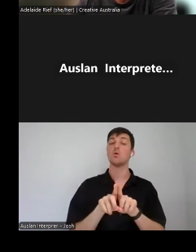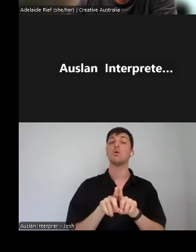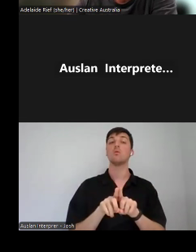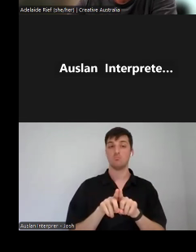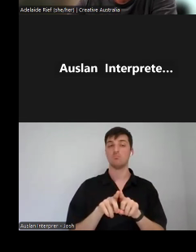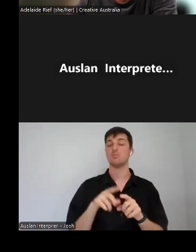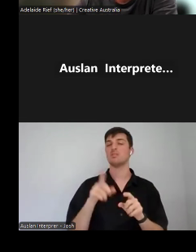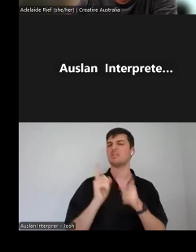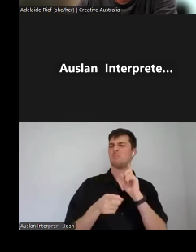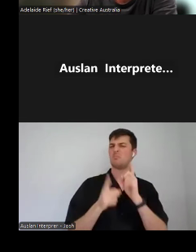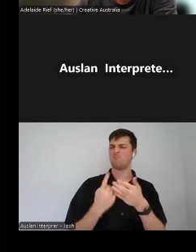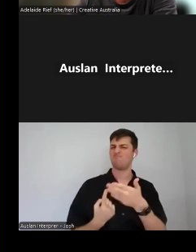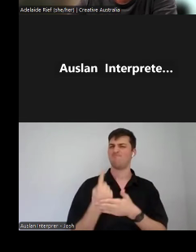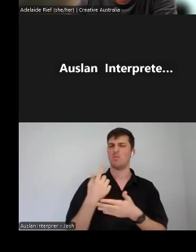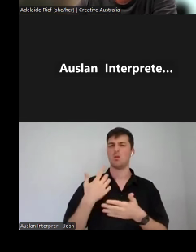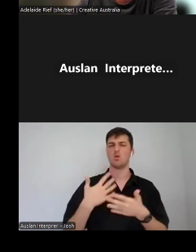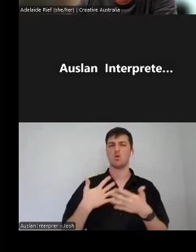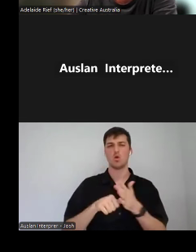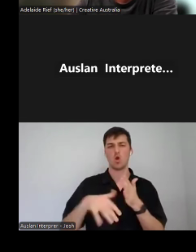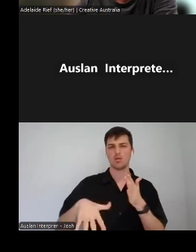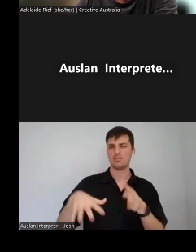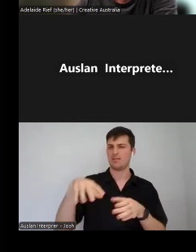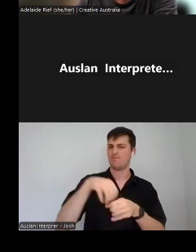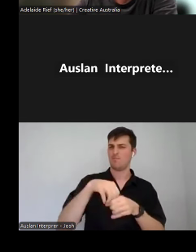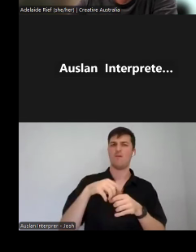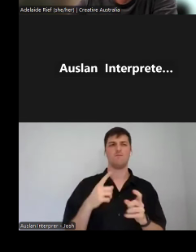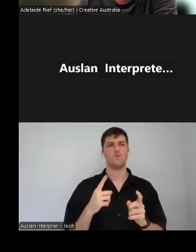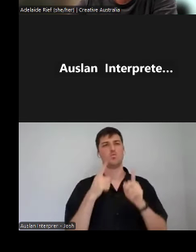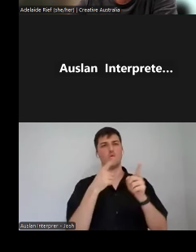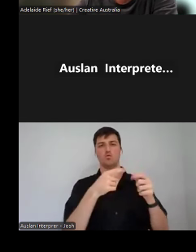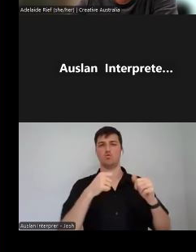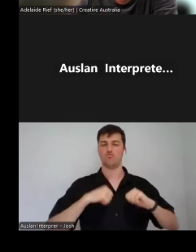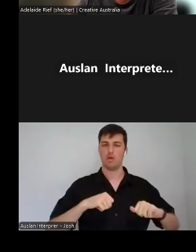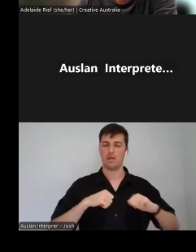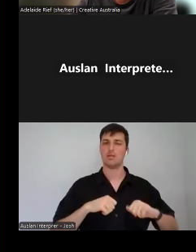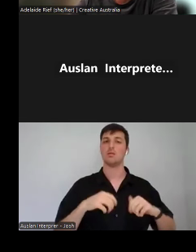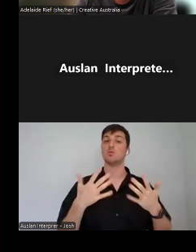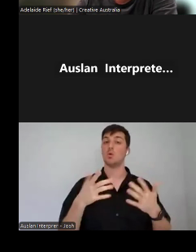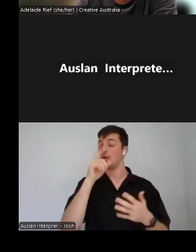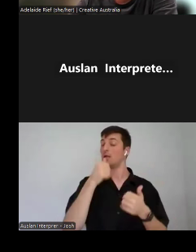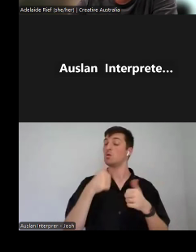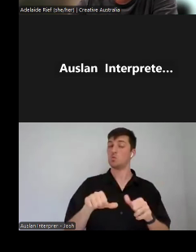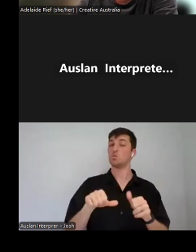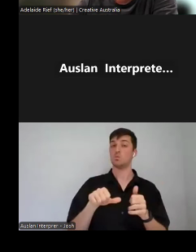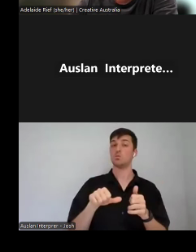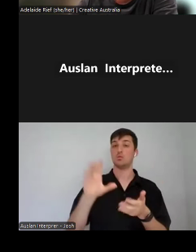costs associated with attending training. So you can use your grant to cover some costs associated